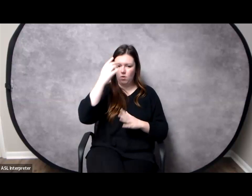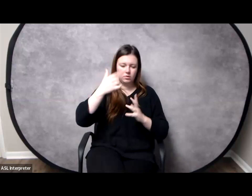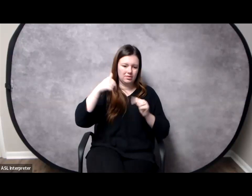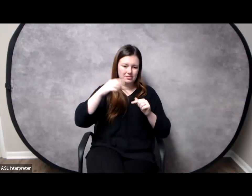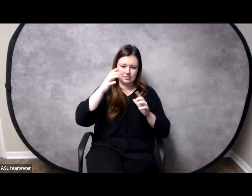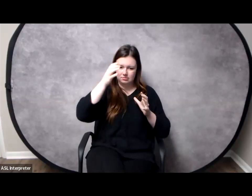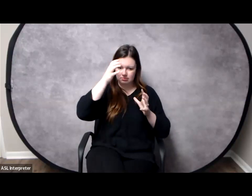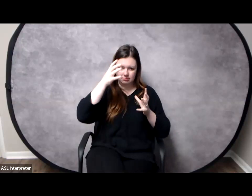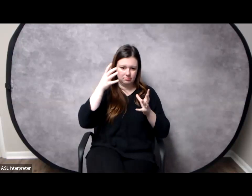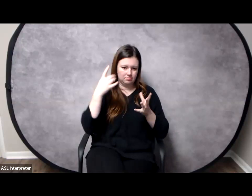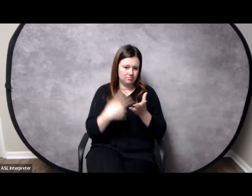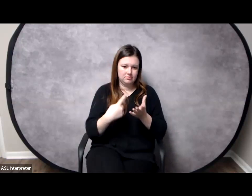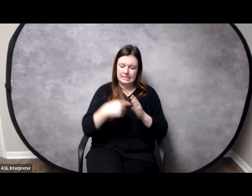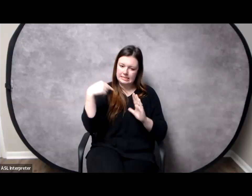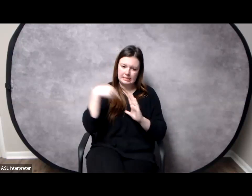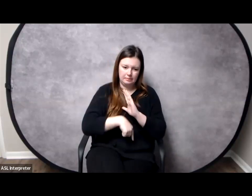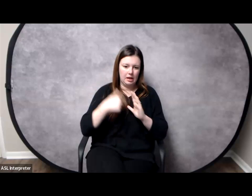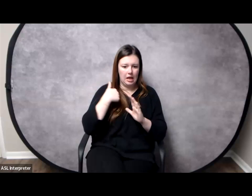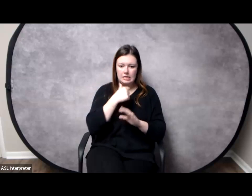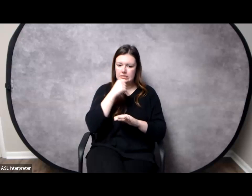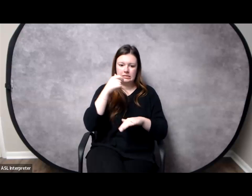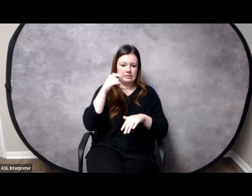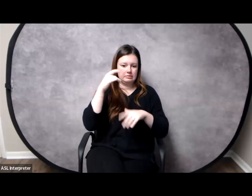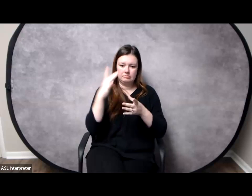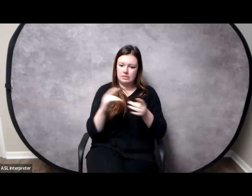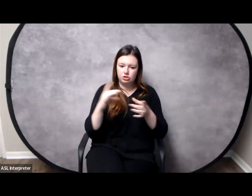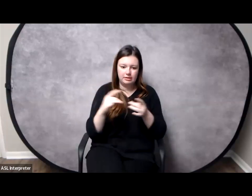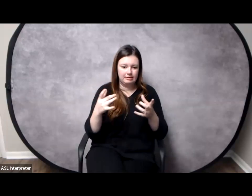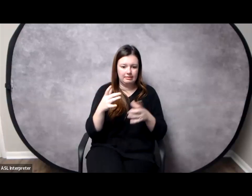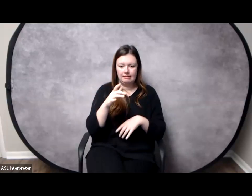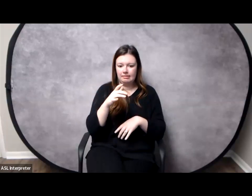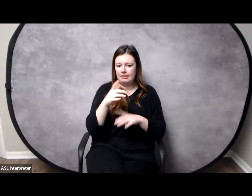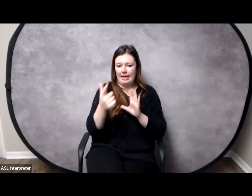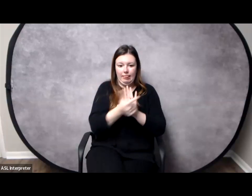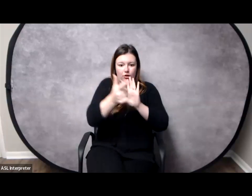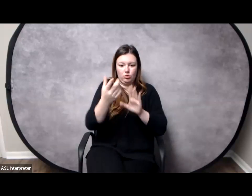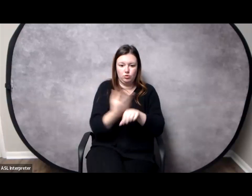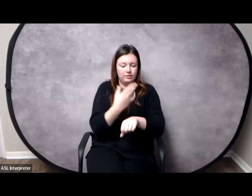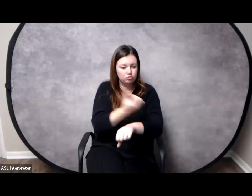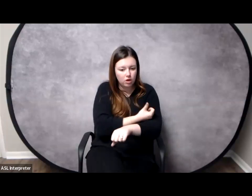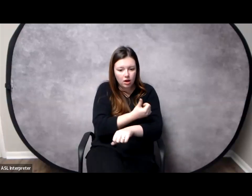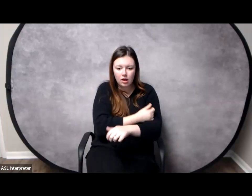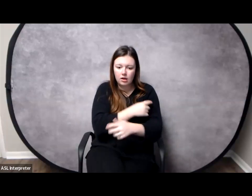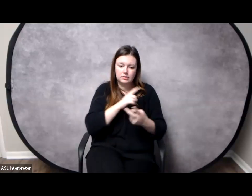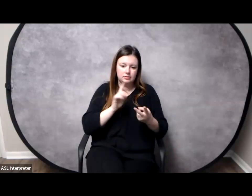I didn't touch on personal services and devices. But take a look at those provisions and see what you think in terms of what we proposed.